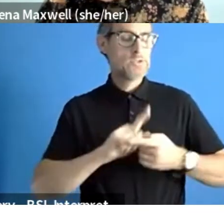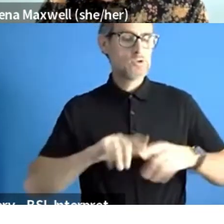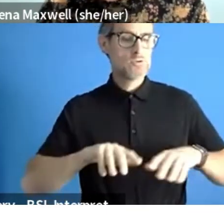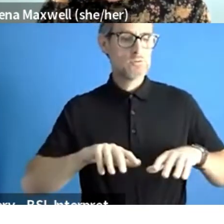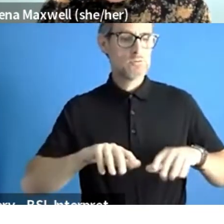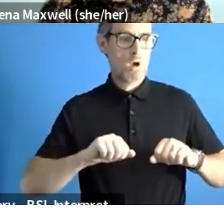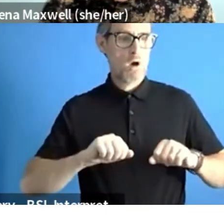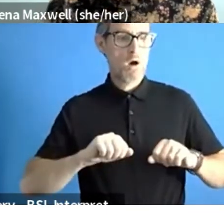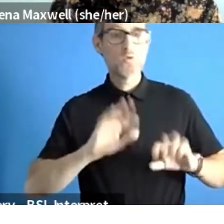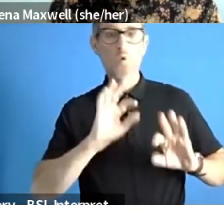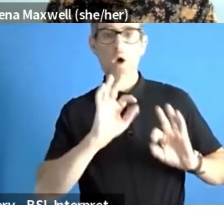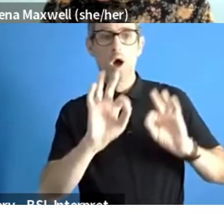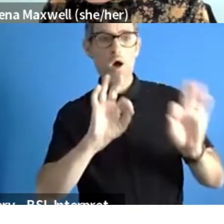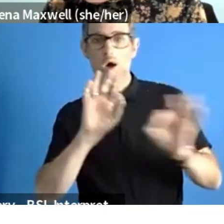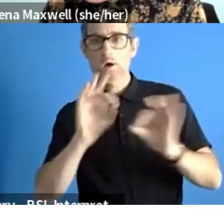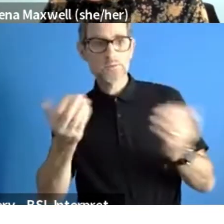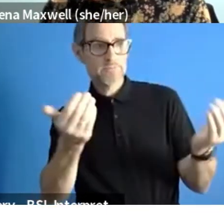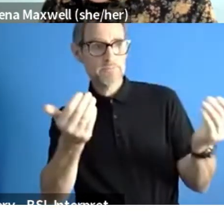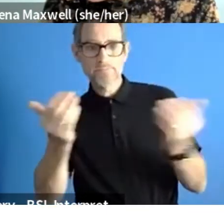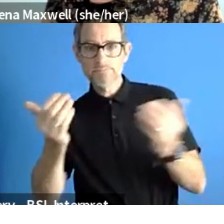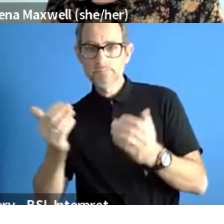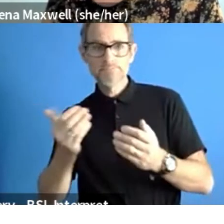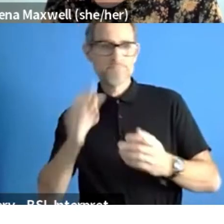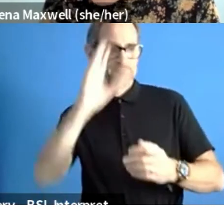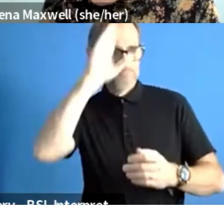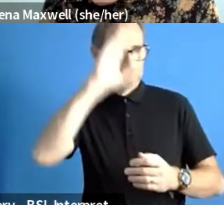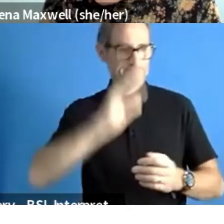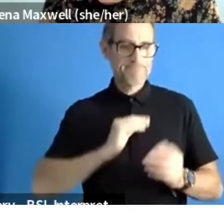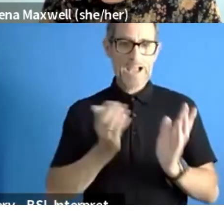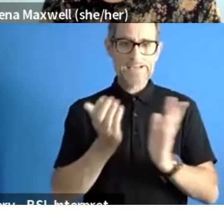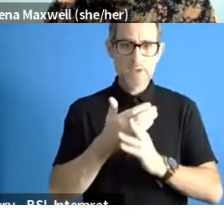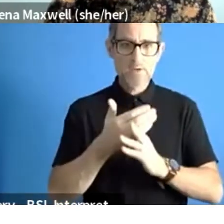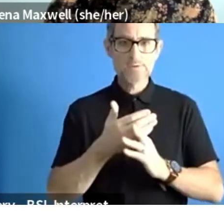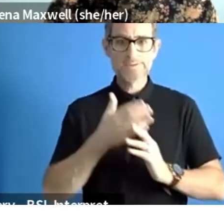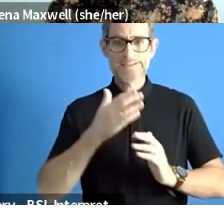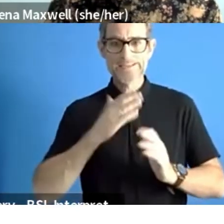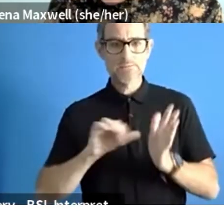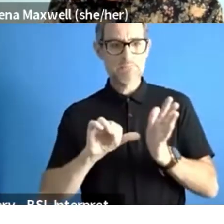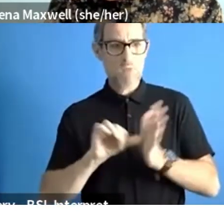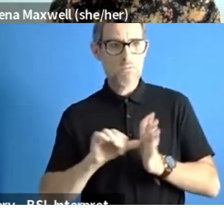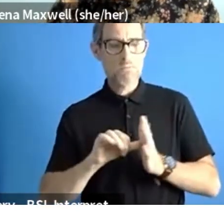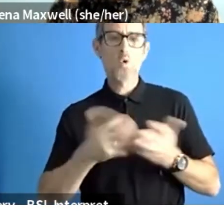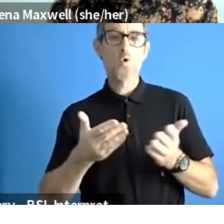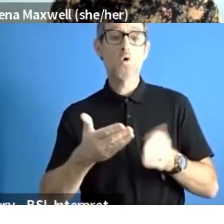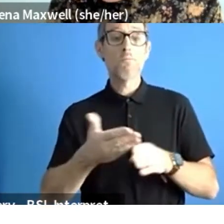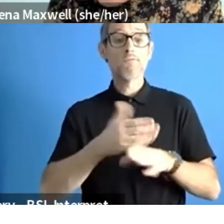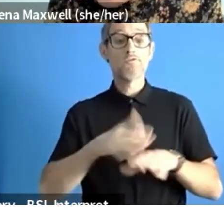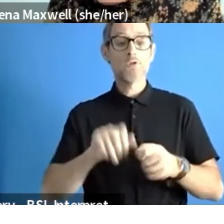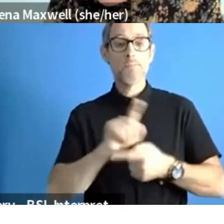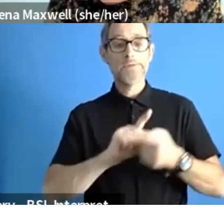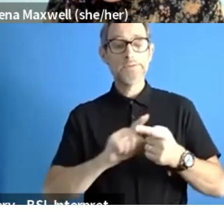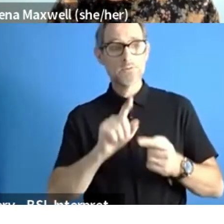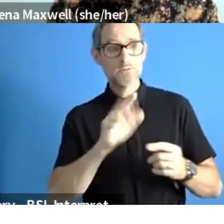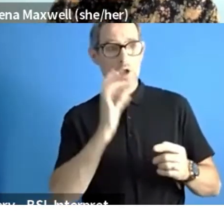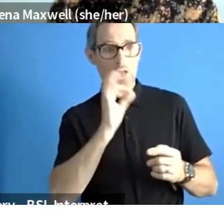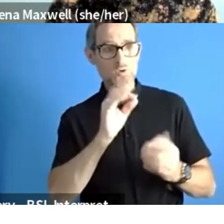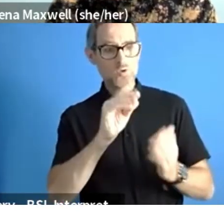participants to include any accessibility needs and share in the